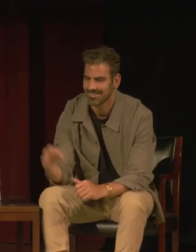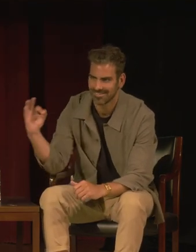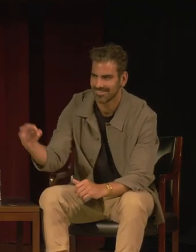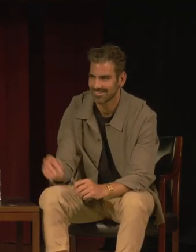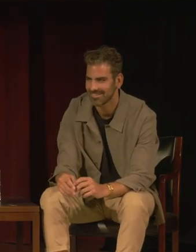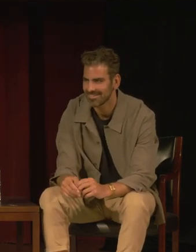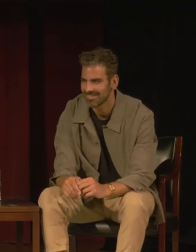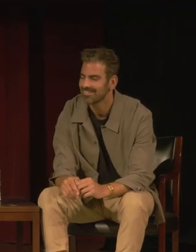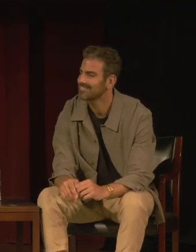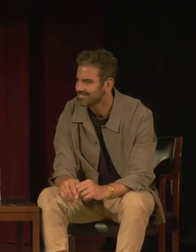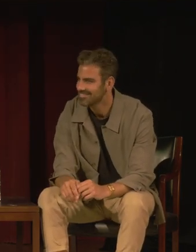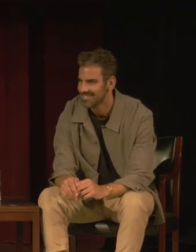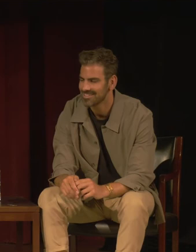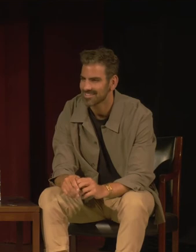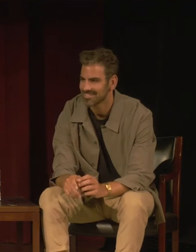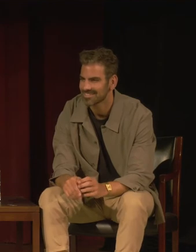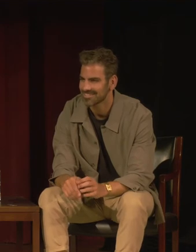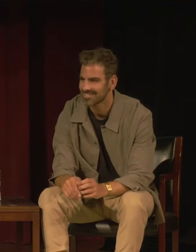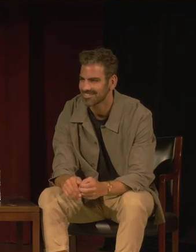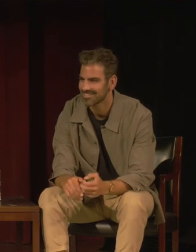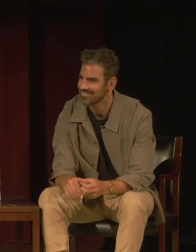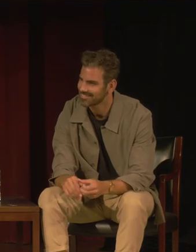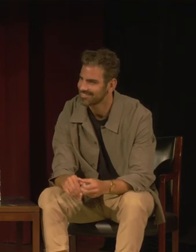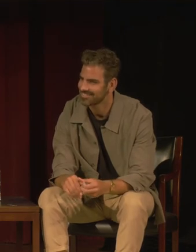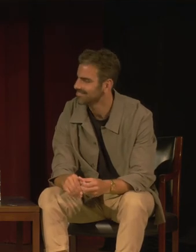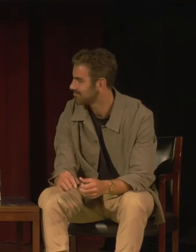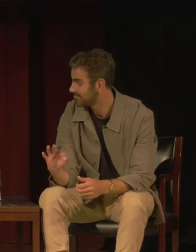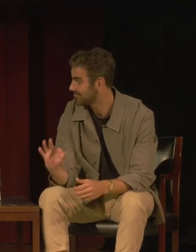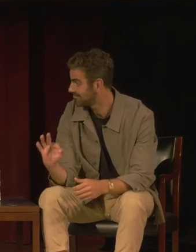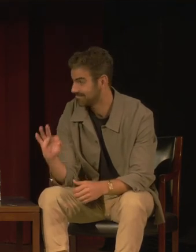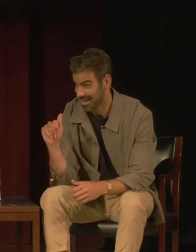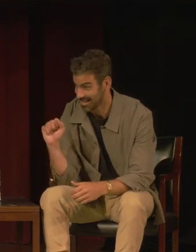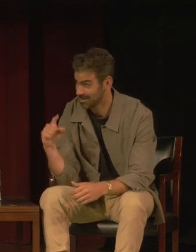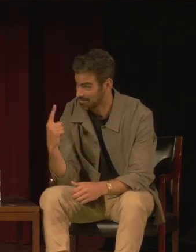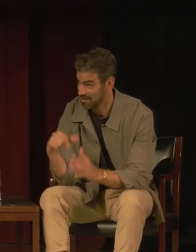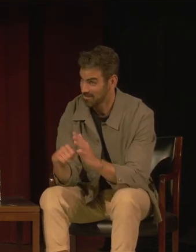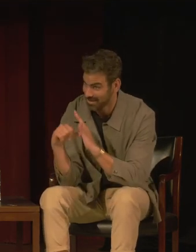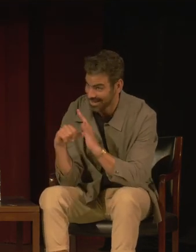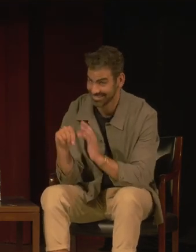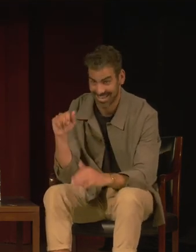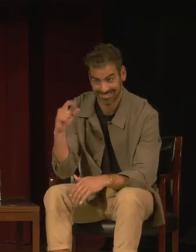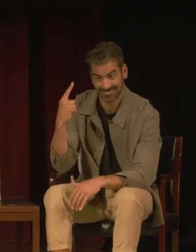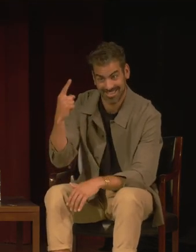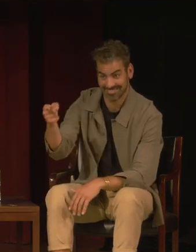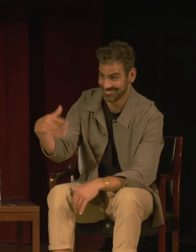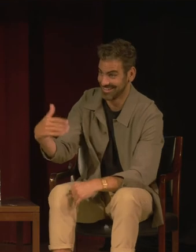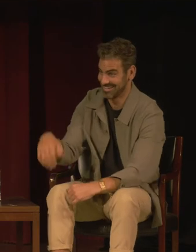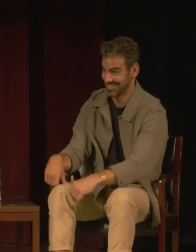Sorry if my signing isn't very good. I'm just learning ASL. I've just taken one ASL class so far. You're an ASL one student? I'm impressed.